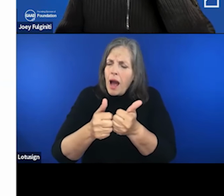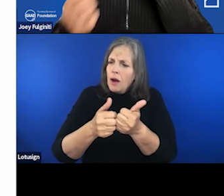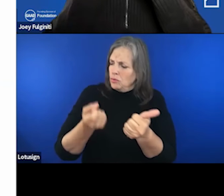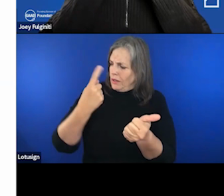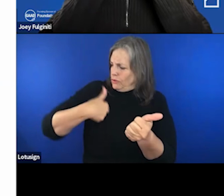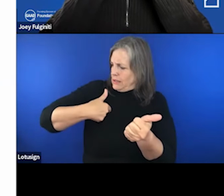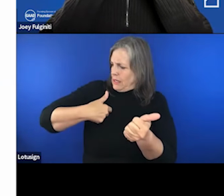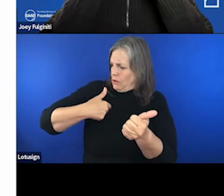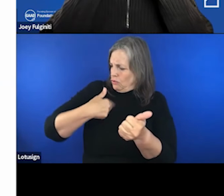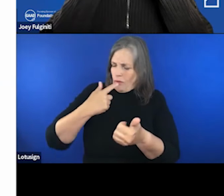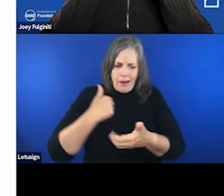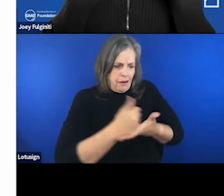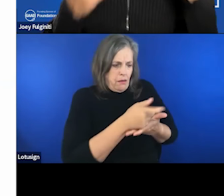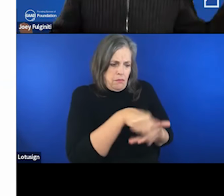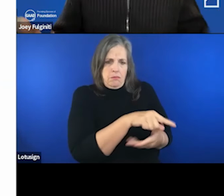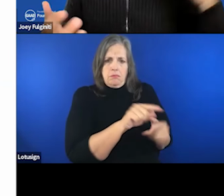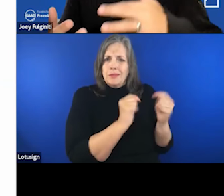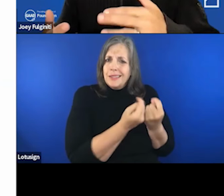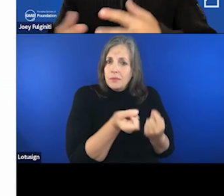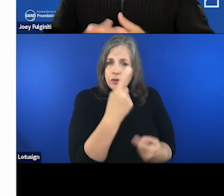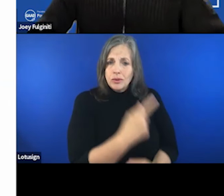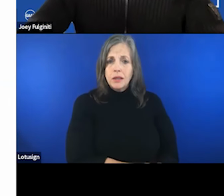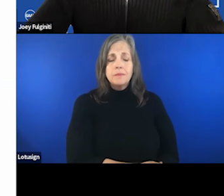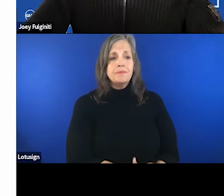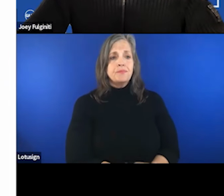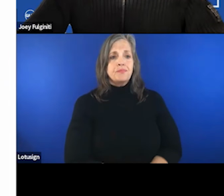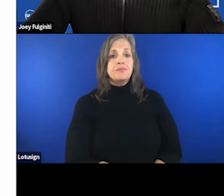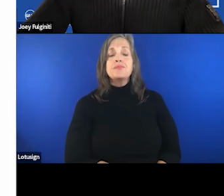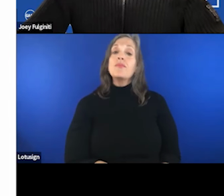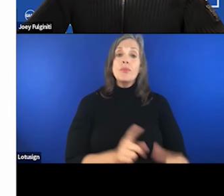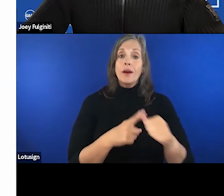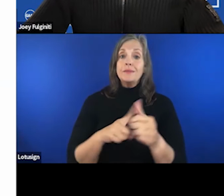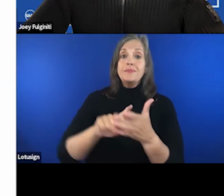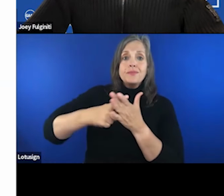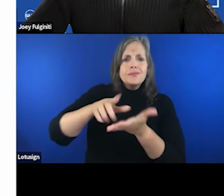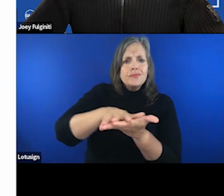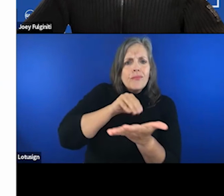it is the when I learned when I started learning about accessibility it seemed like it was almost